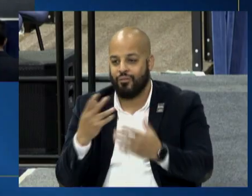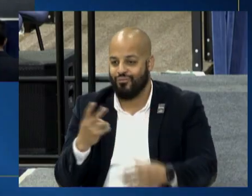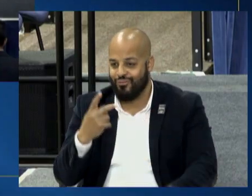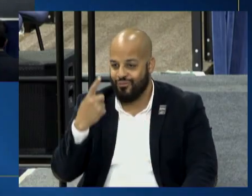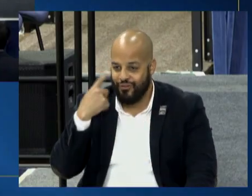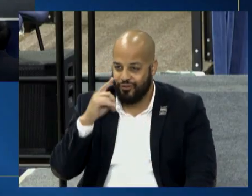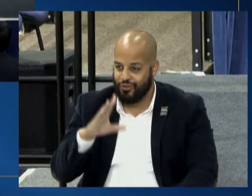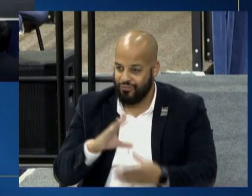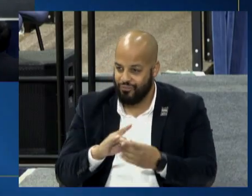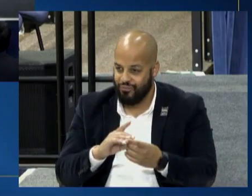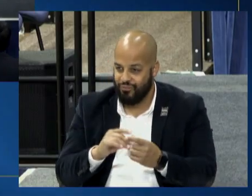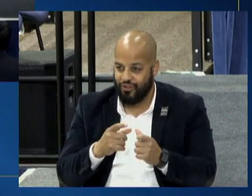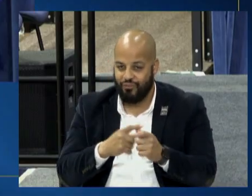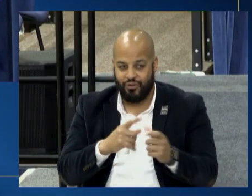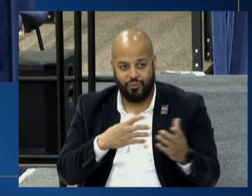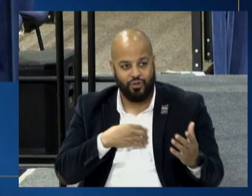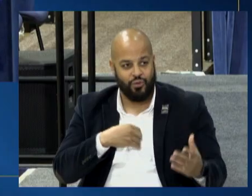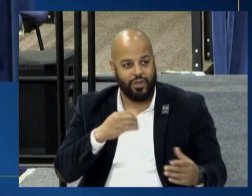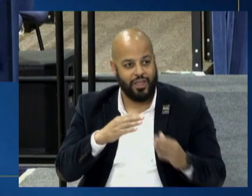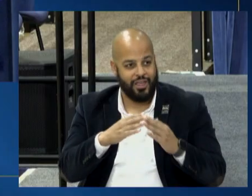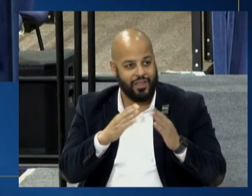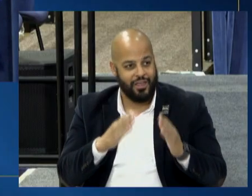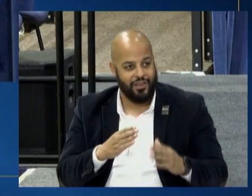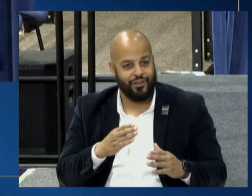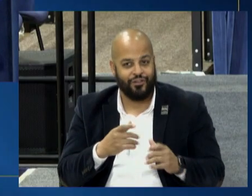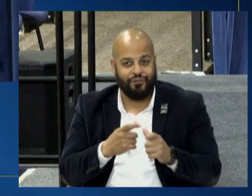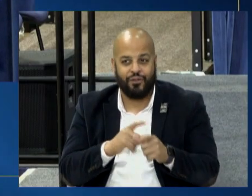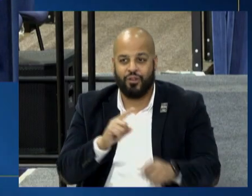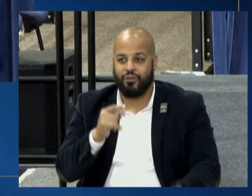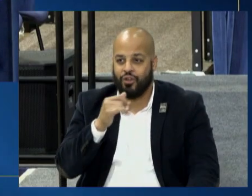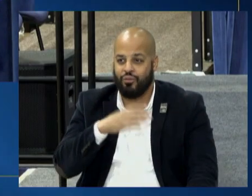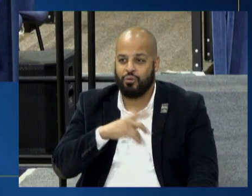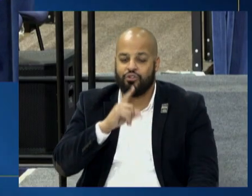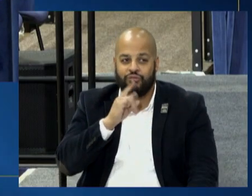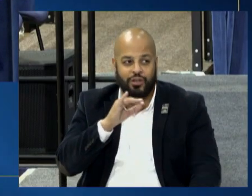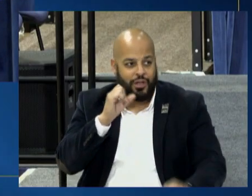the Office of the First Lady. It's really amazing having you here today with us. And thank you for,